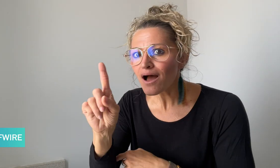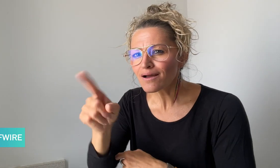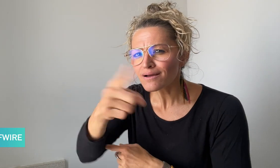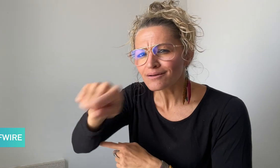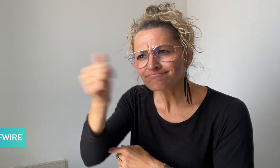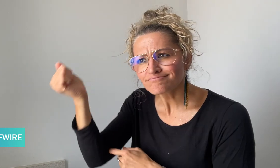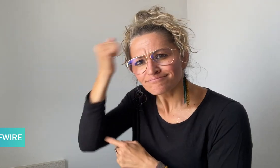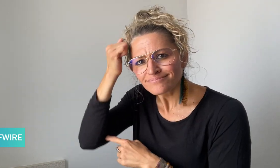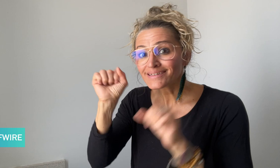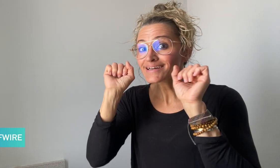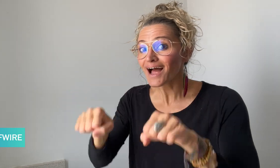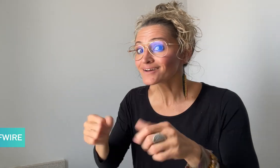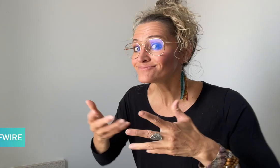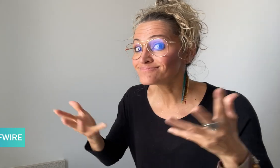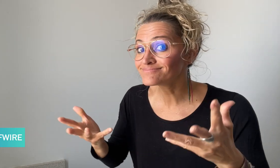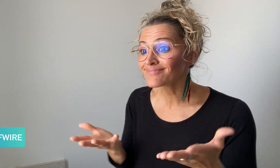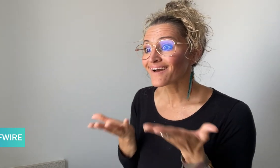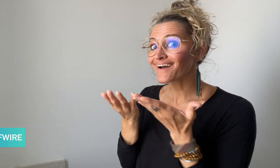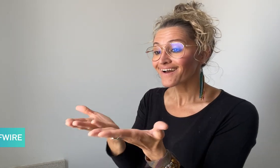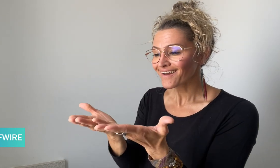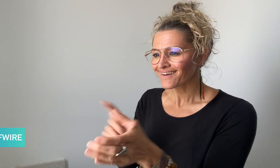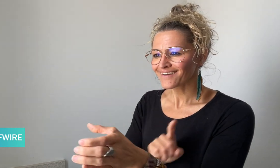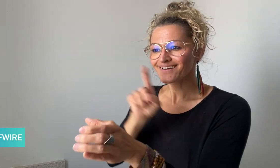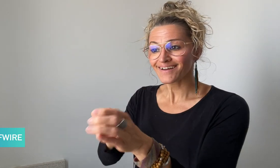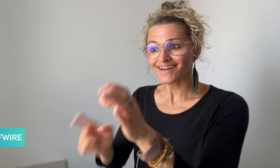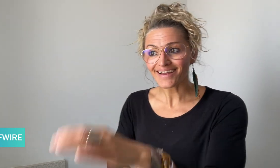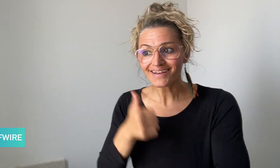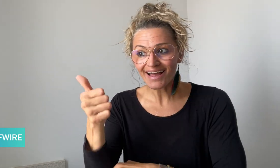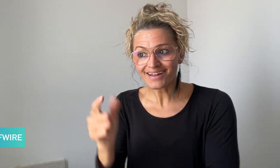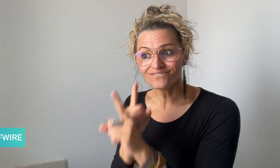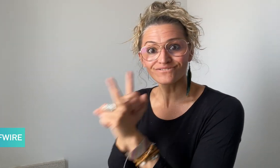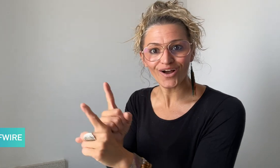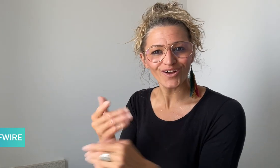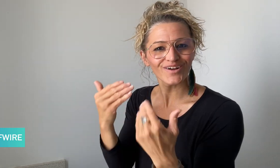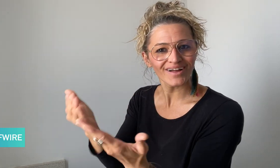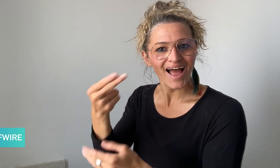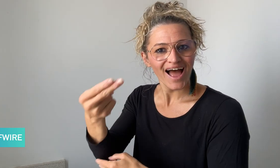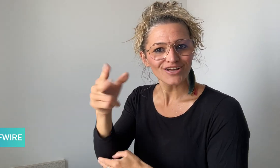Don’t forget to subscribe, like, and follow